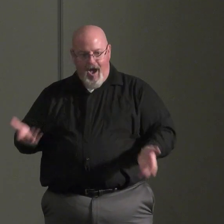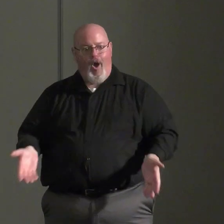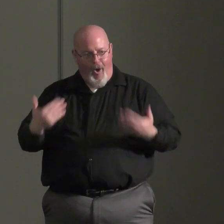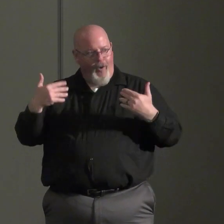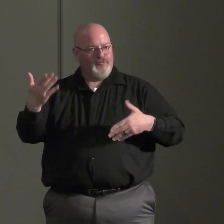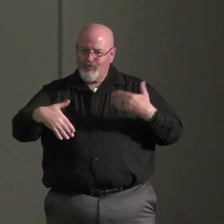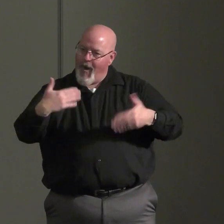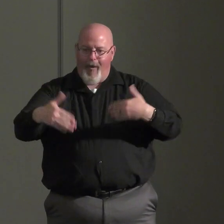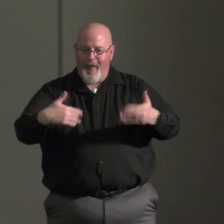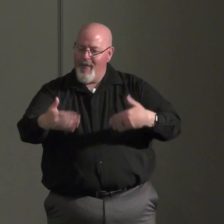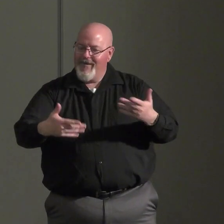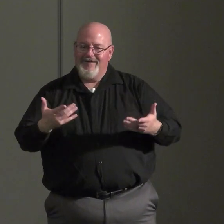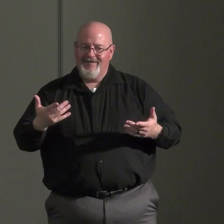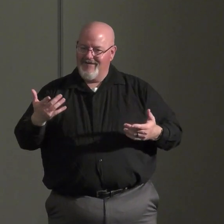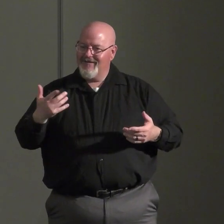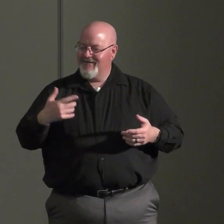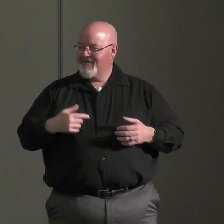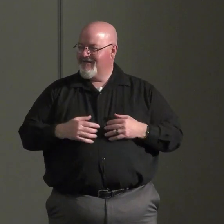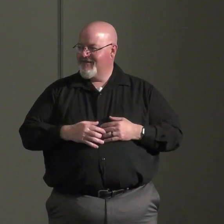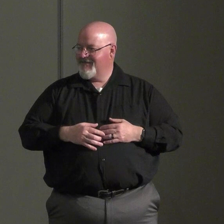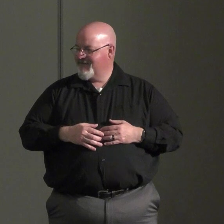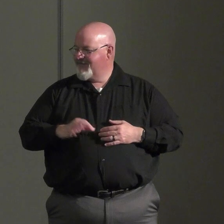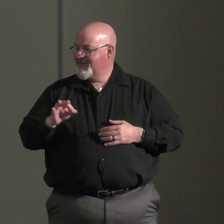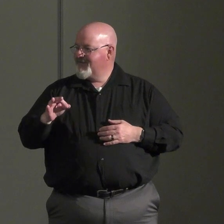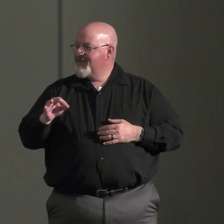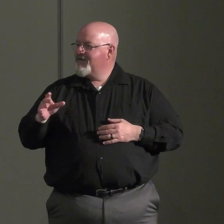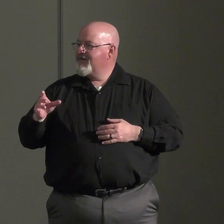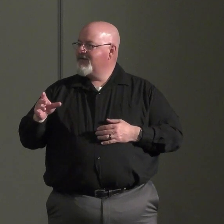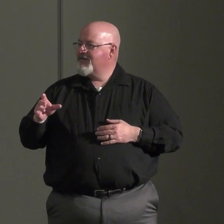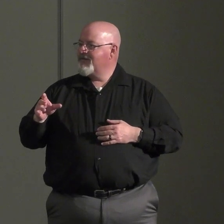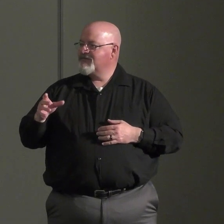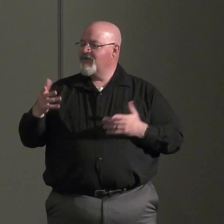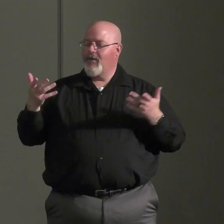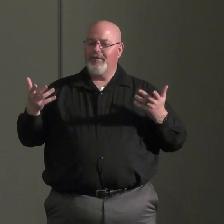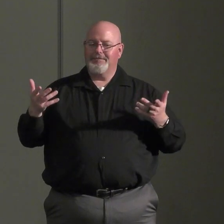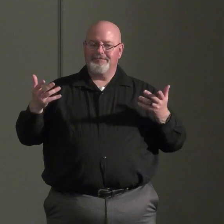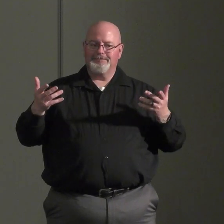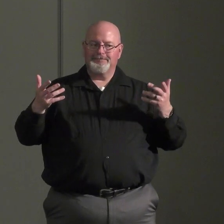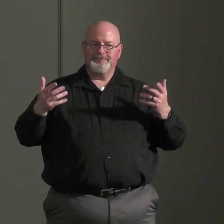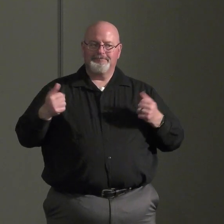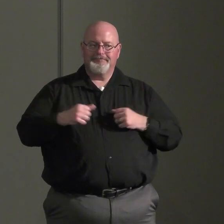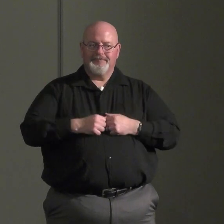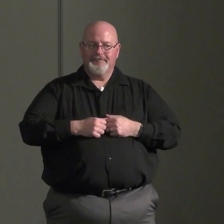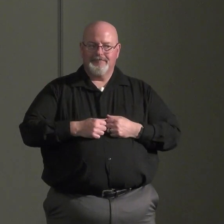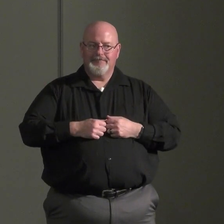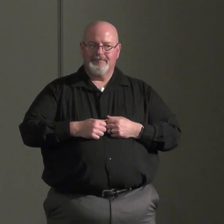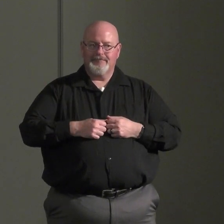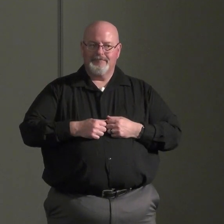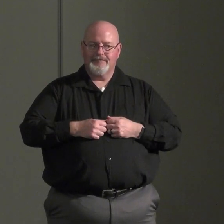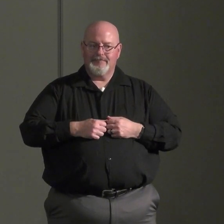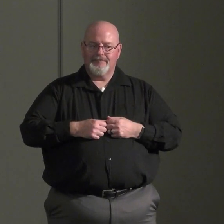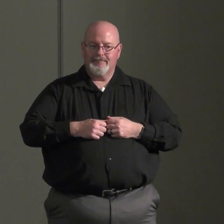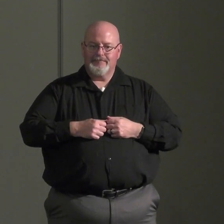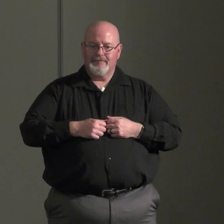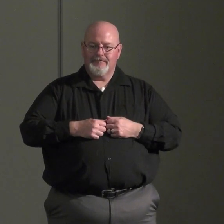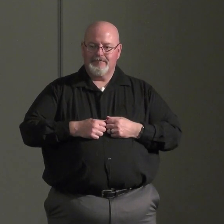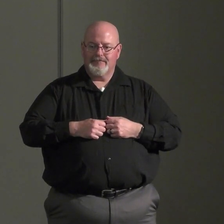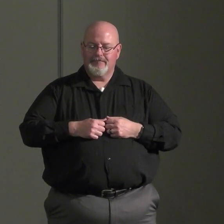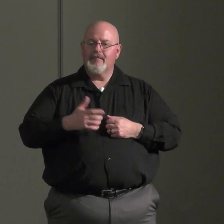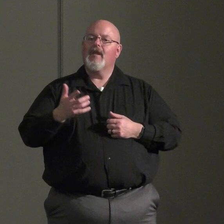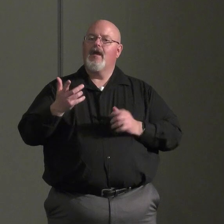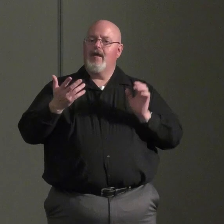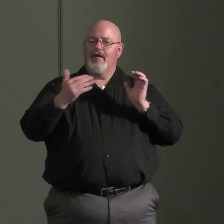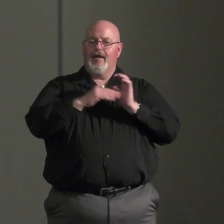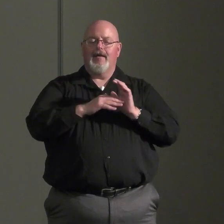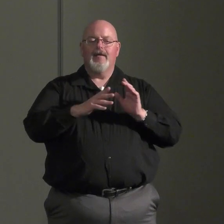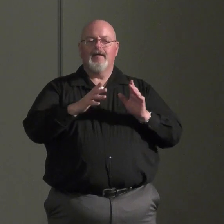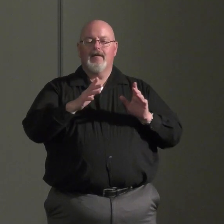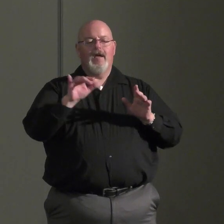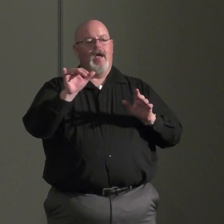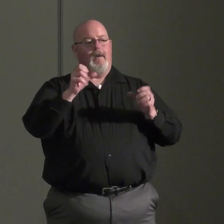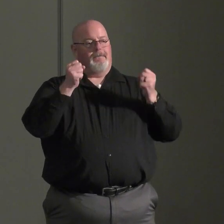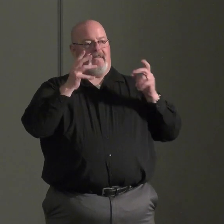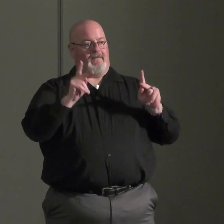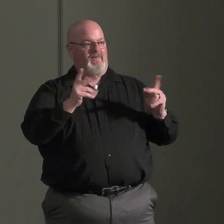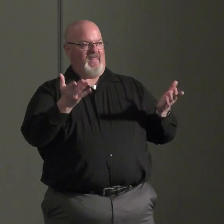will meet and tell you about it. Thank you. >> MIKE: So again, unlike a lot of folks here,